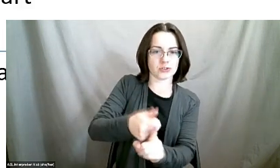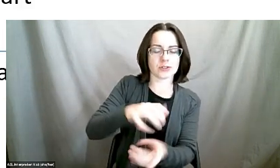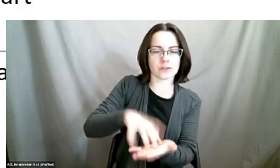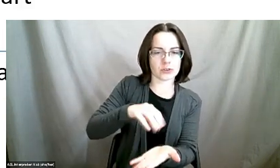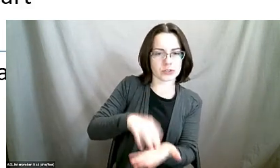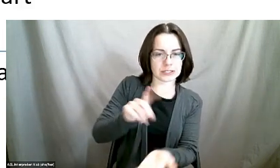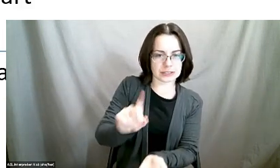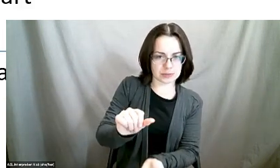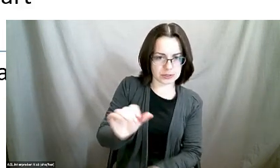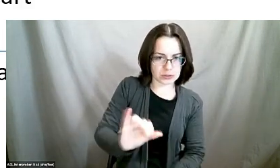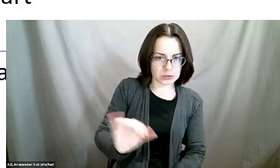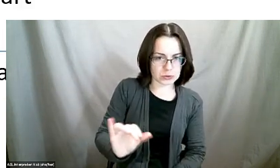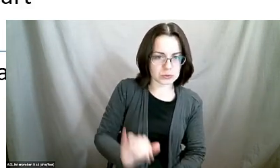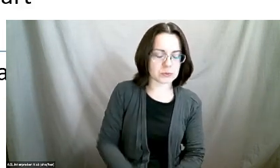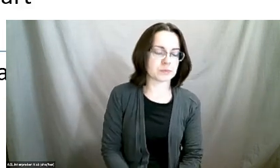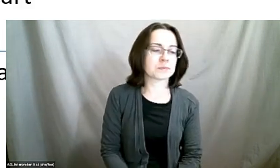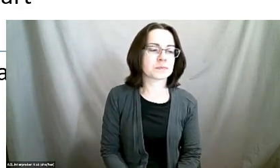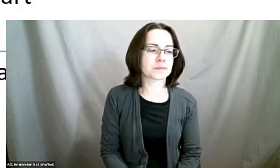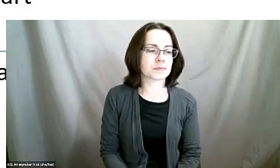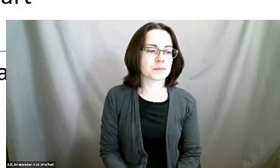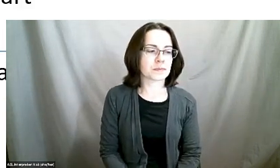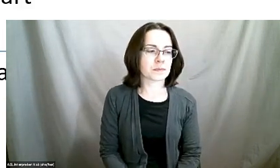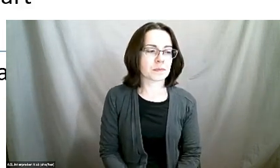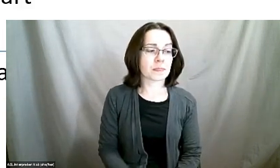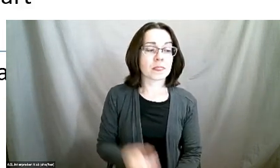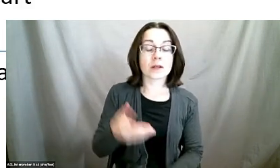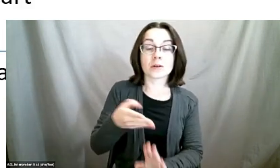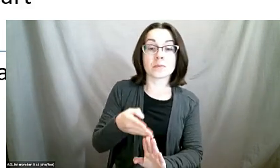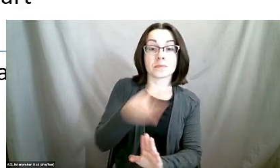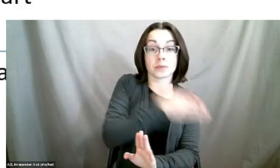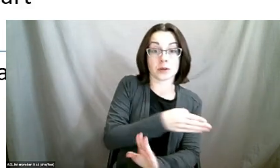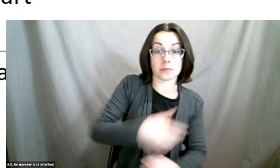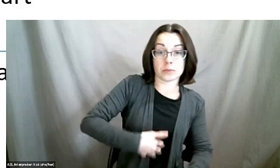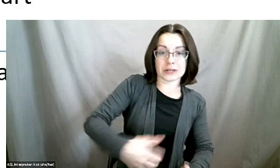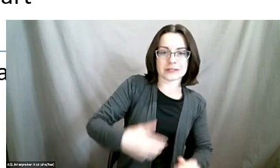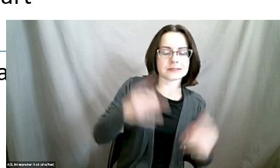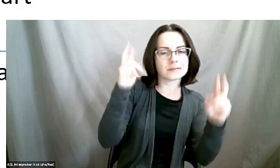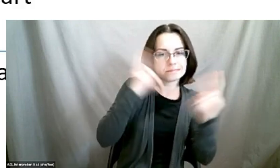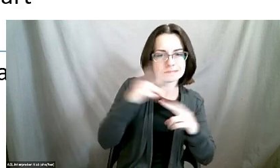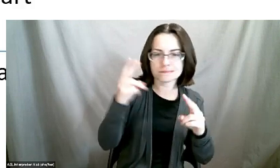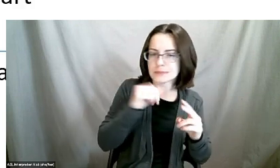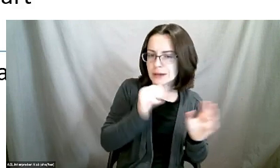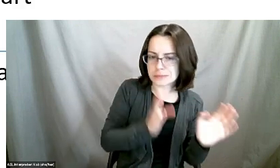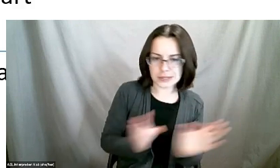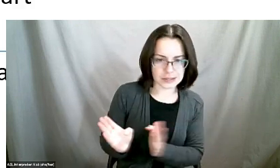Her last pregnancy was unplanned. Her mother was very,